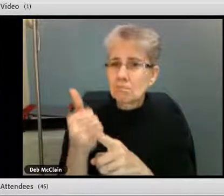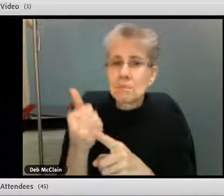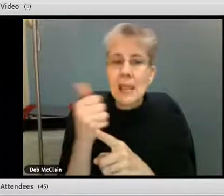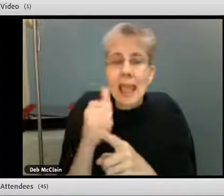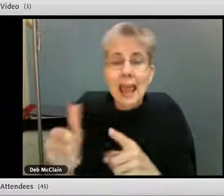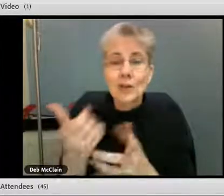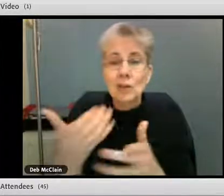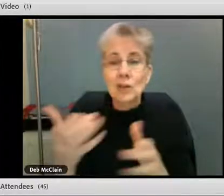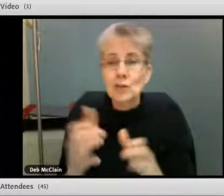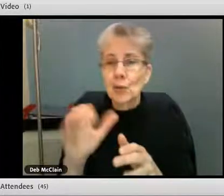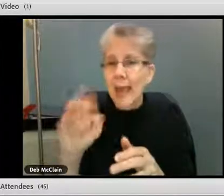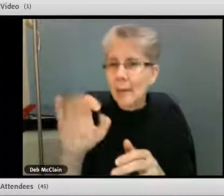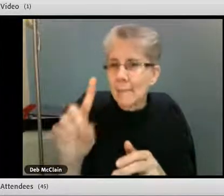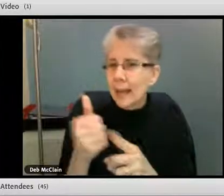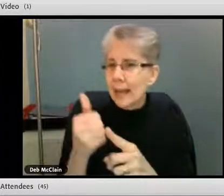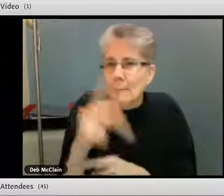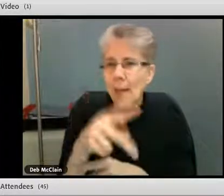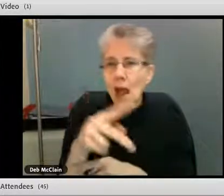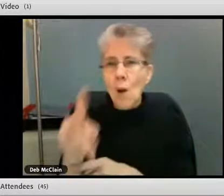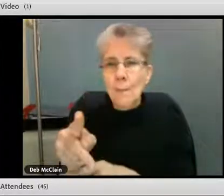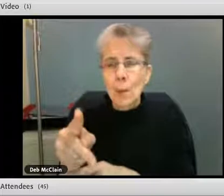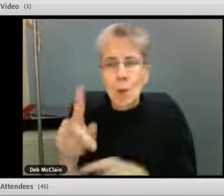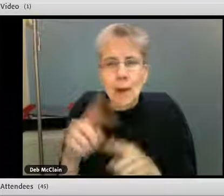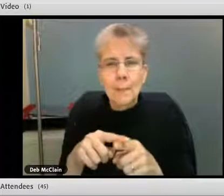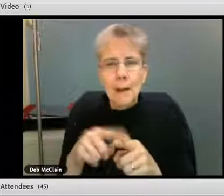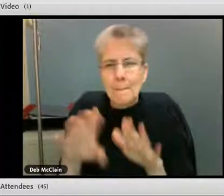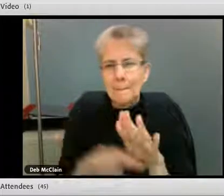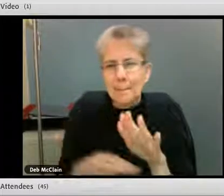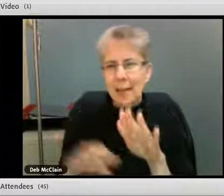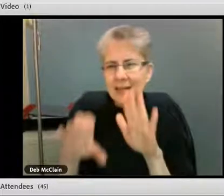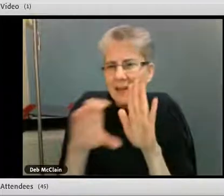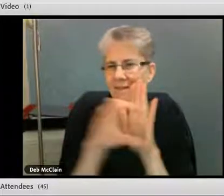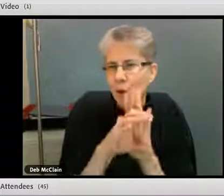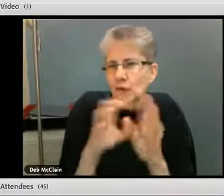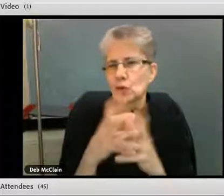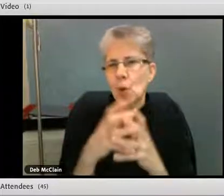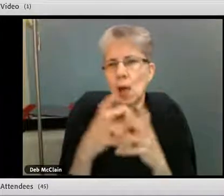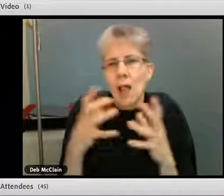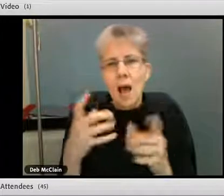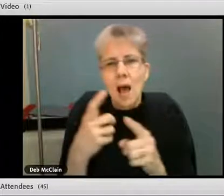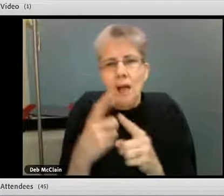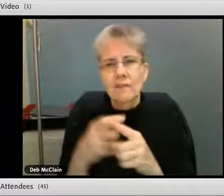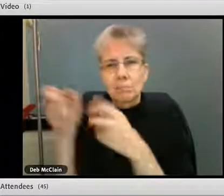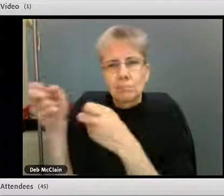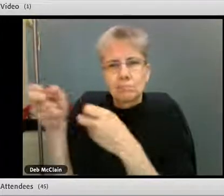Basic photo stuff, you can do a lot straight into Powerpoint